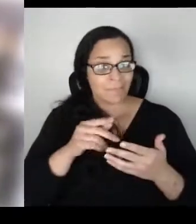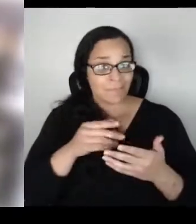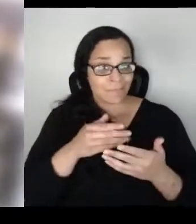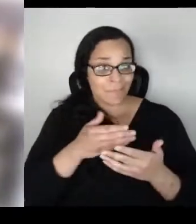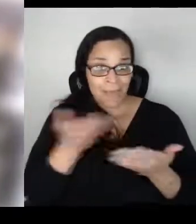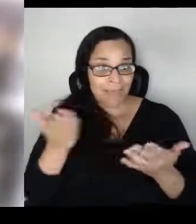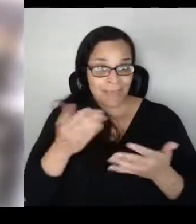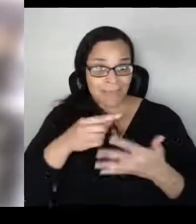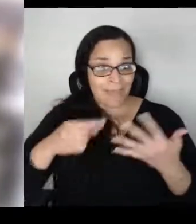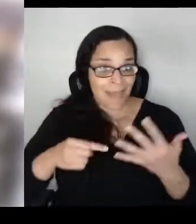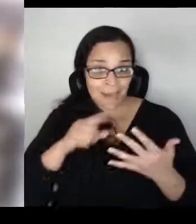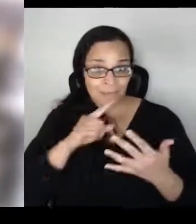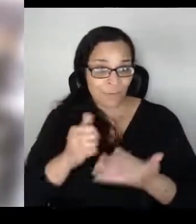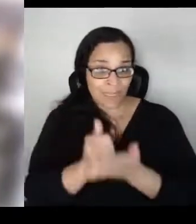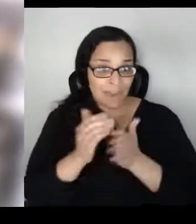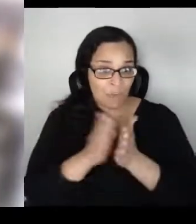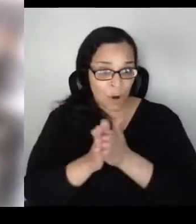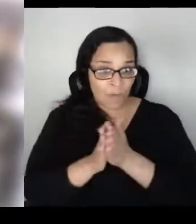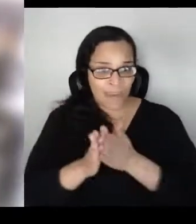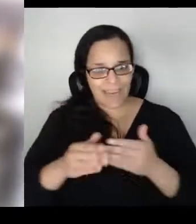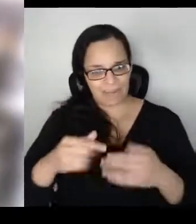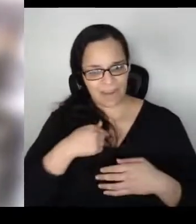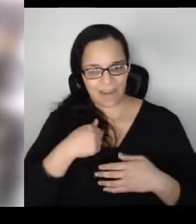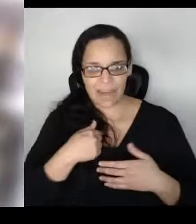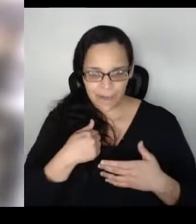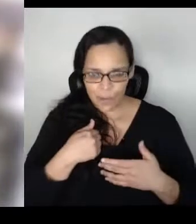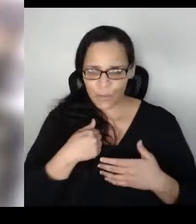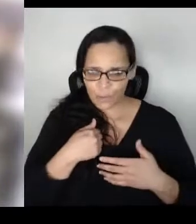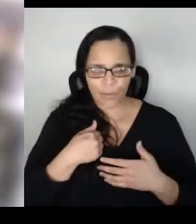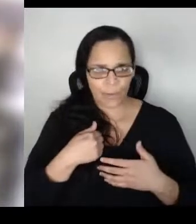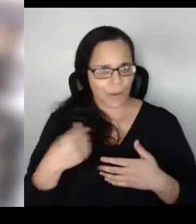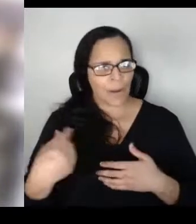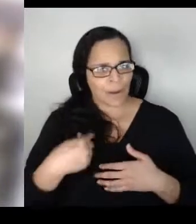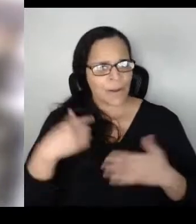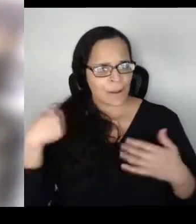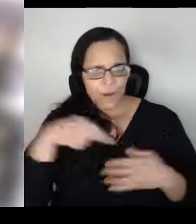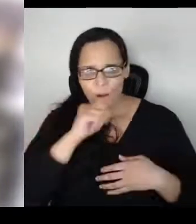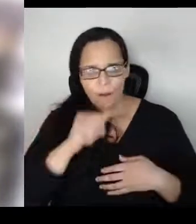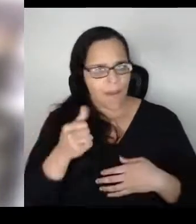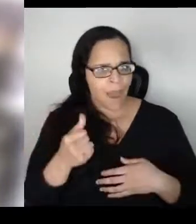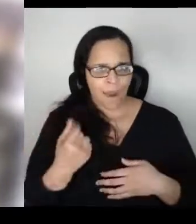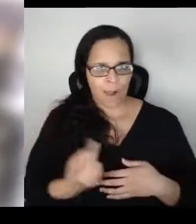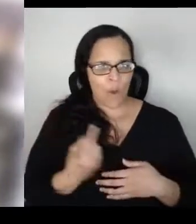"Okay, so we are not alone, there are people, "even though this problem is not personal to them,